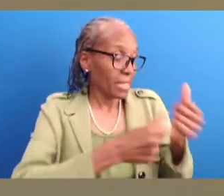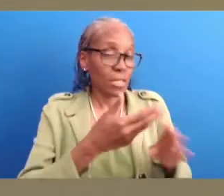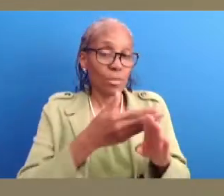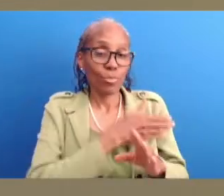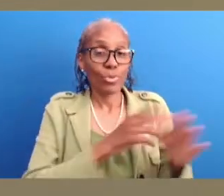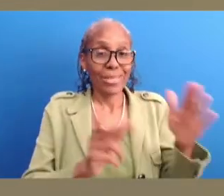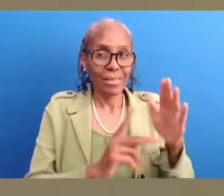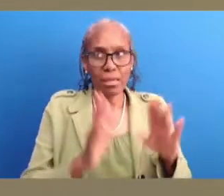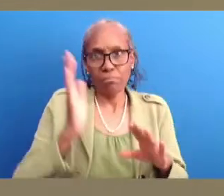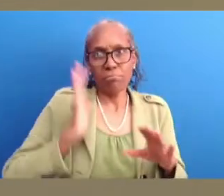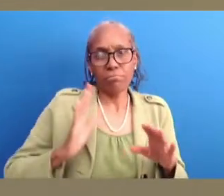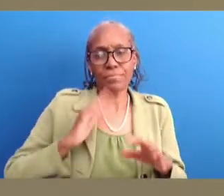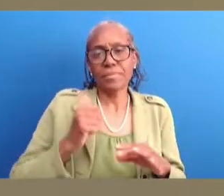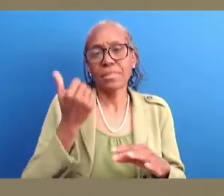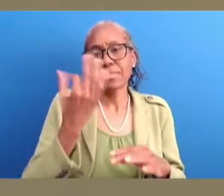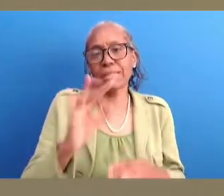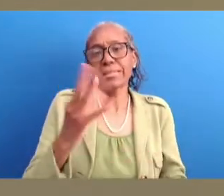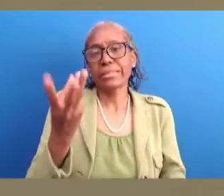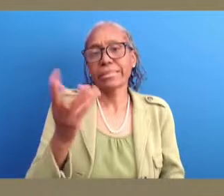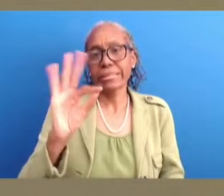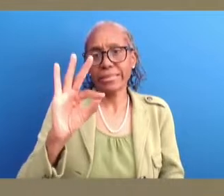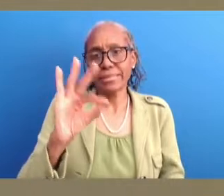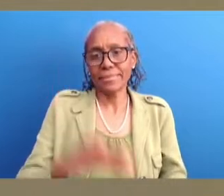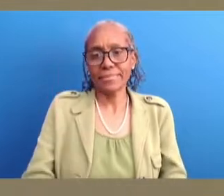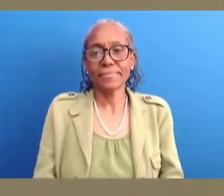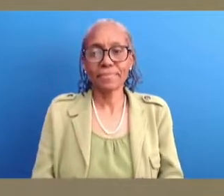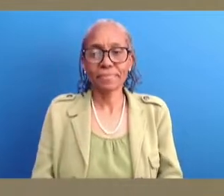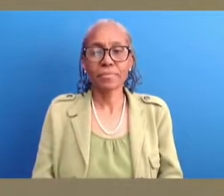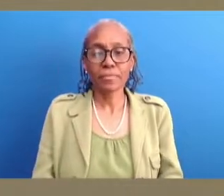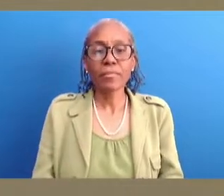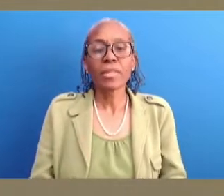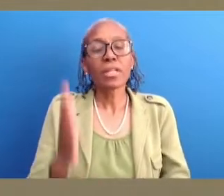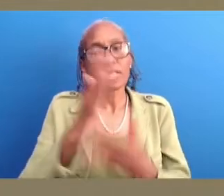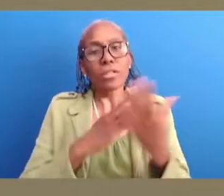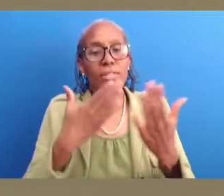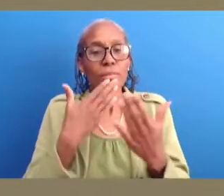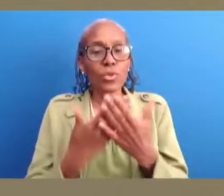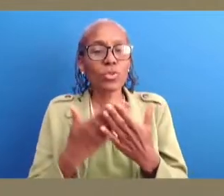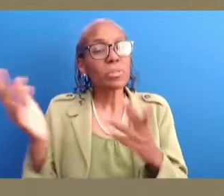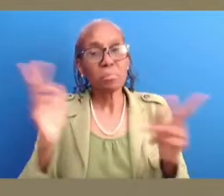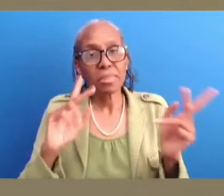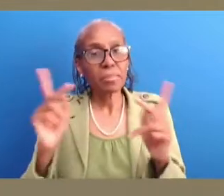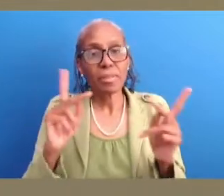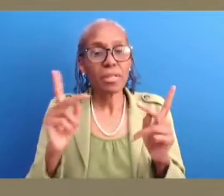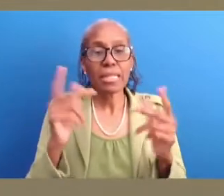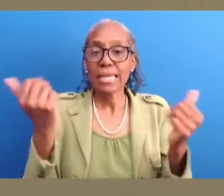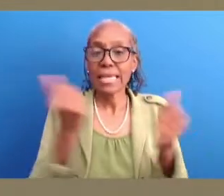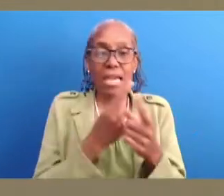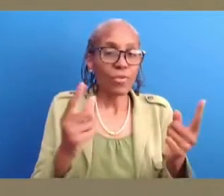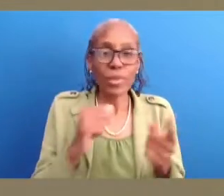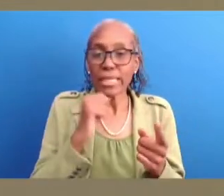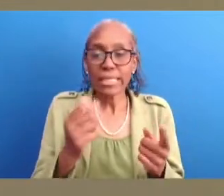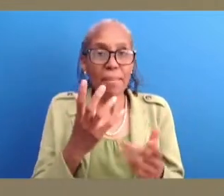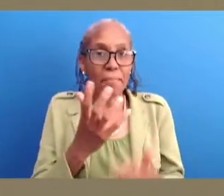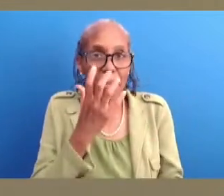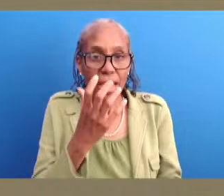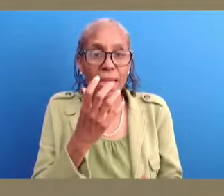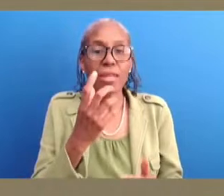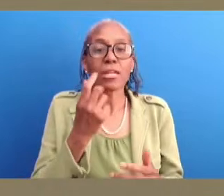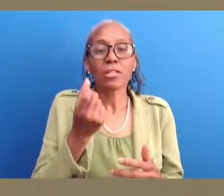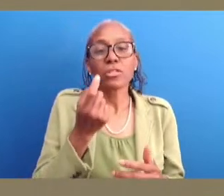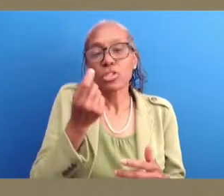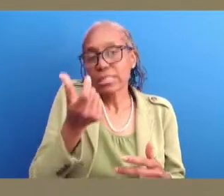GENTLEMAN WHO DECIDED TO FINANCE